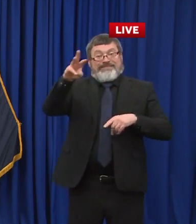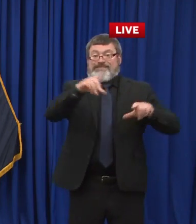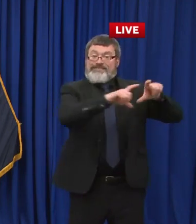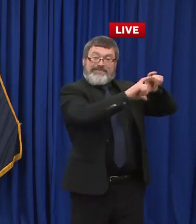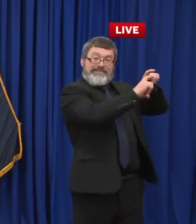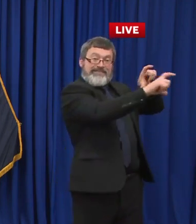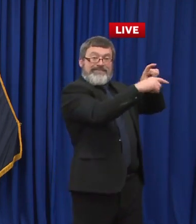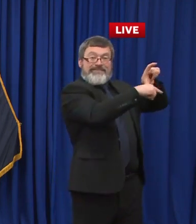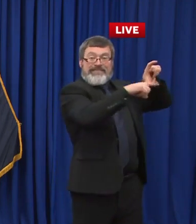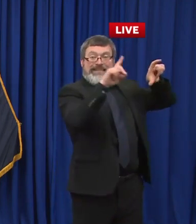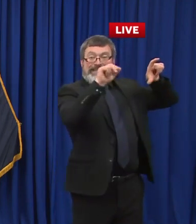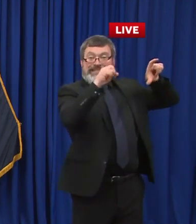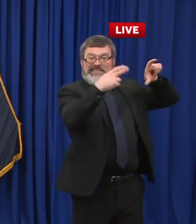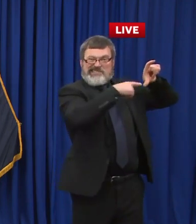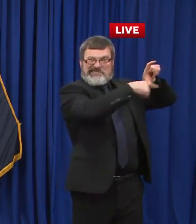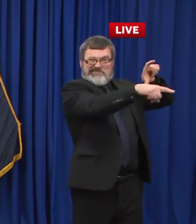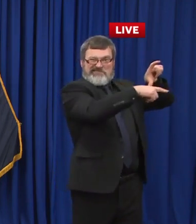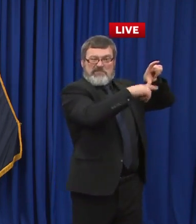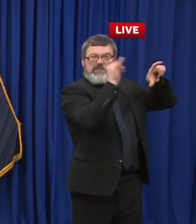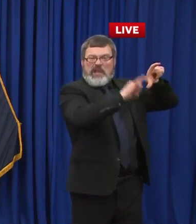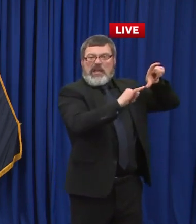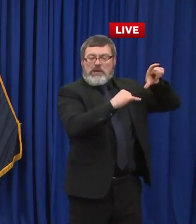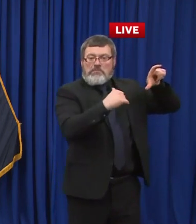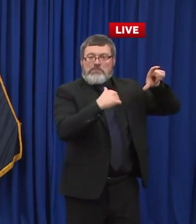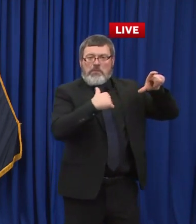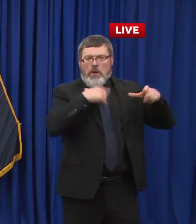WE DO HAVE A NEW DASHBOARD IN TERMS OF DATA.